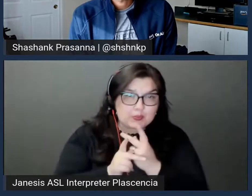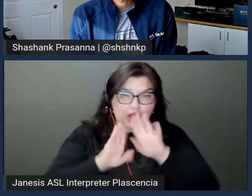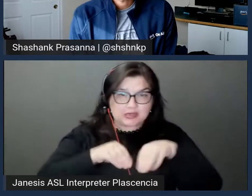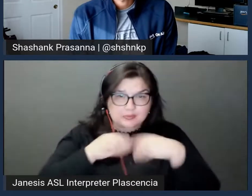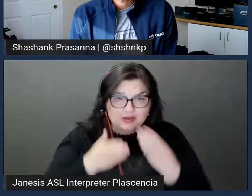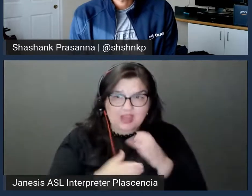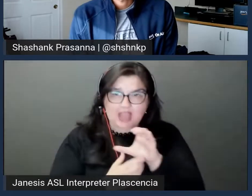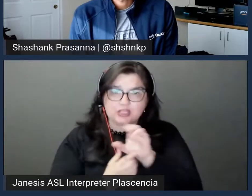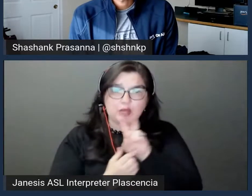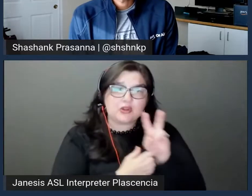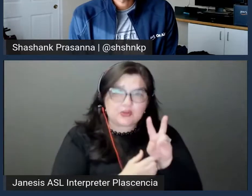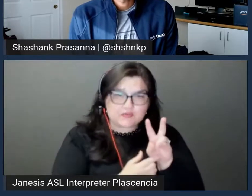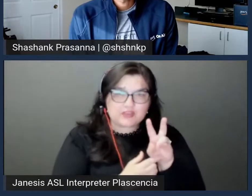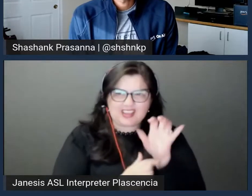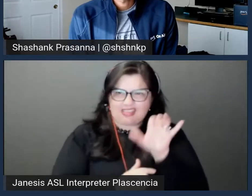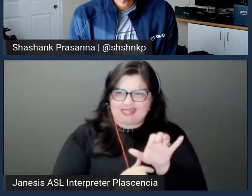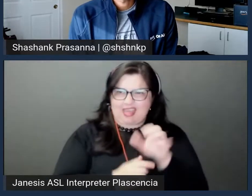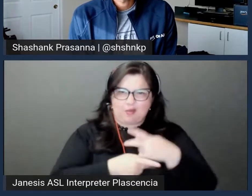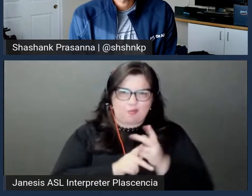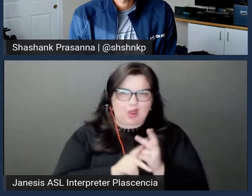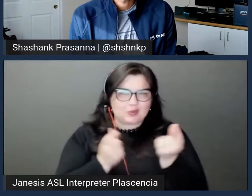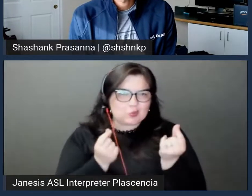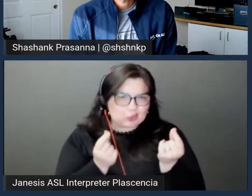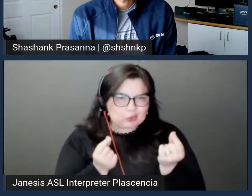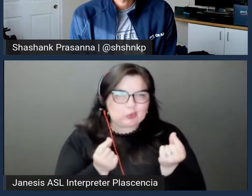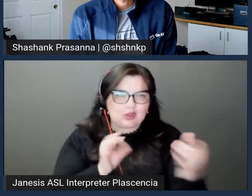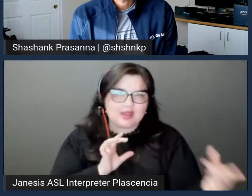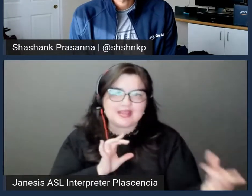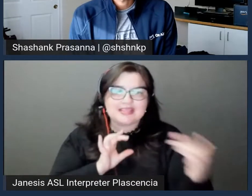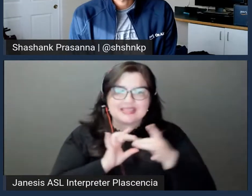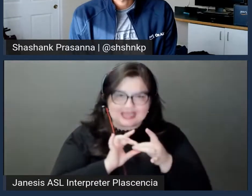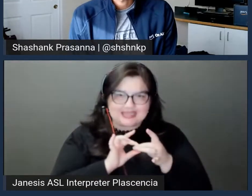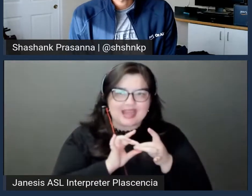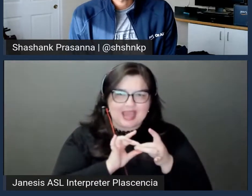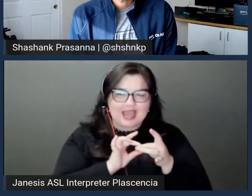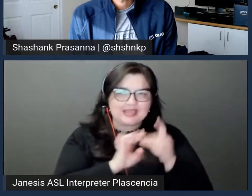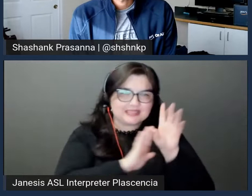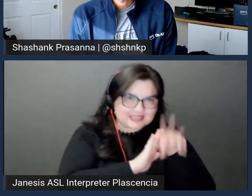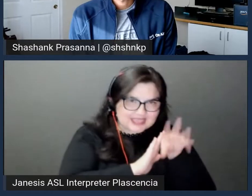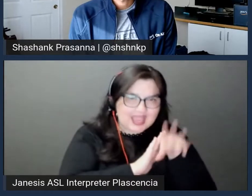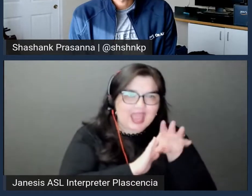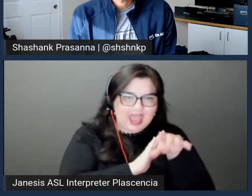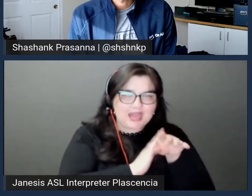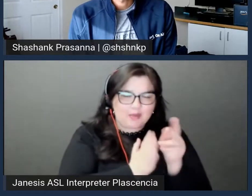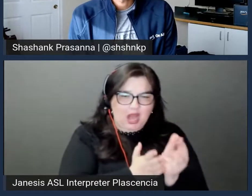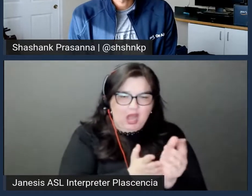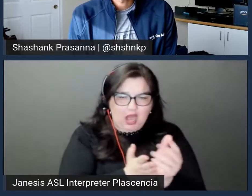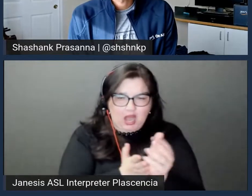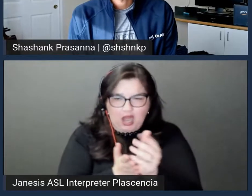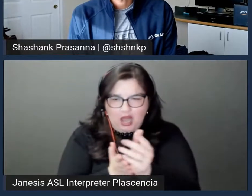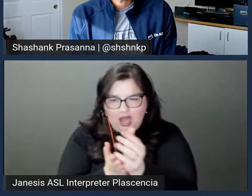what they do is they connect to cameras on one side, they ingest all these camera feeds, and then they have,